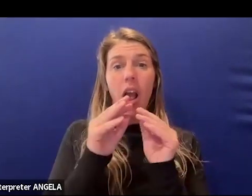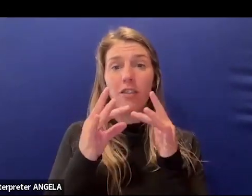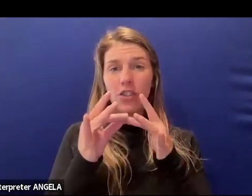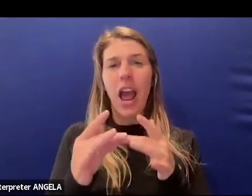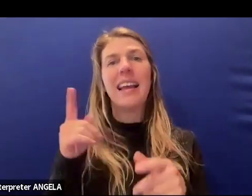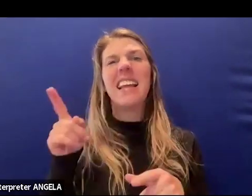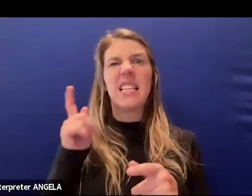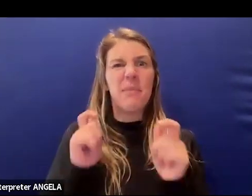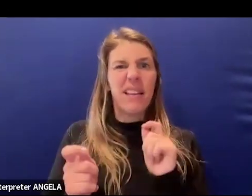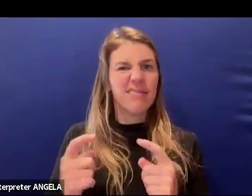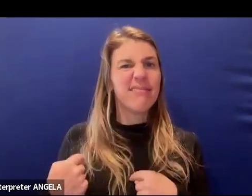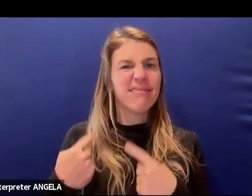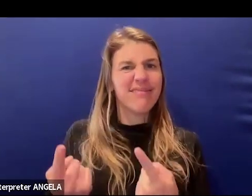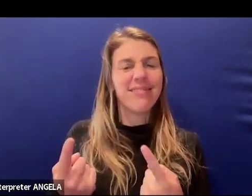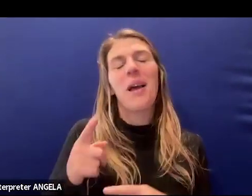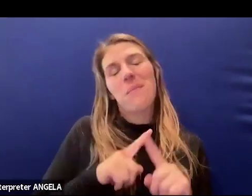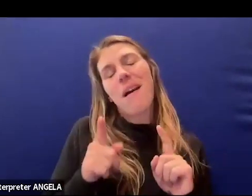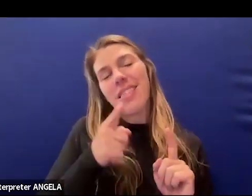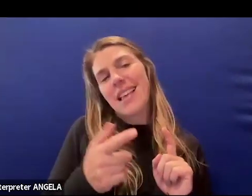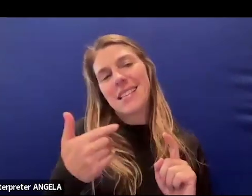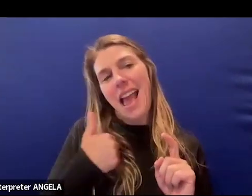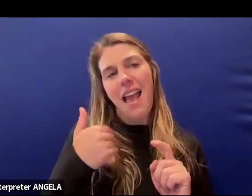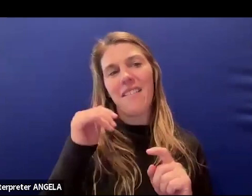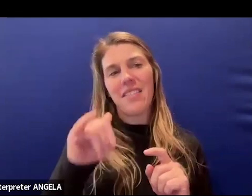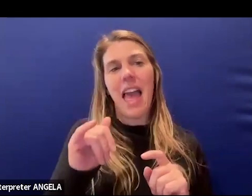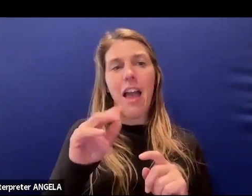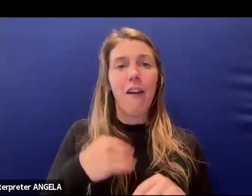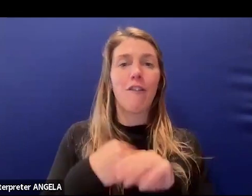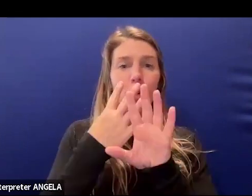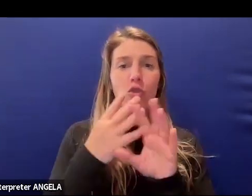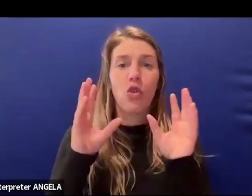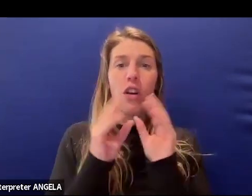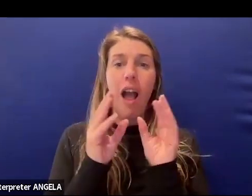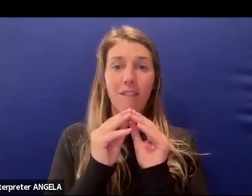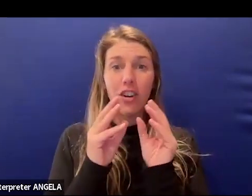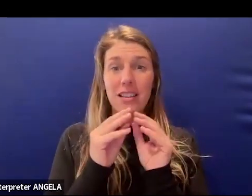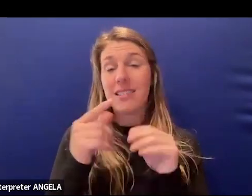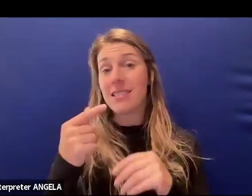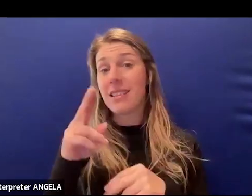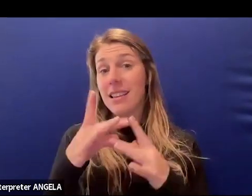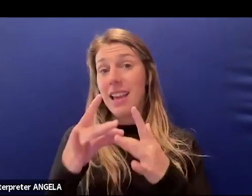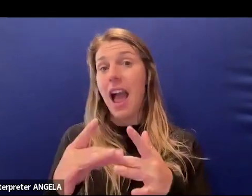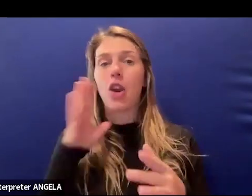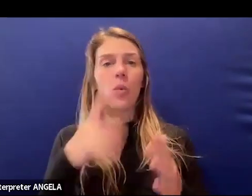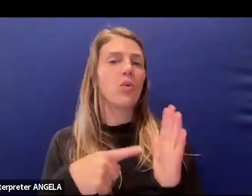It's been revised several times. They also have a corresponding virtual conference guide that really walks somebody through